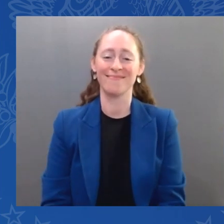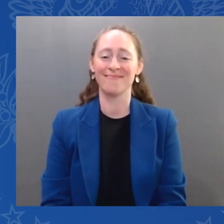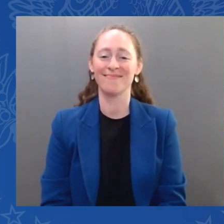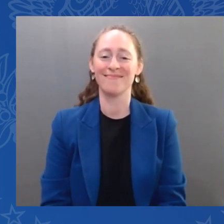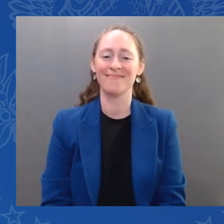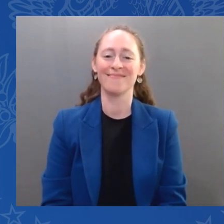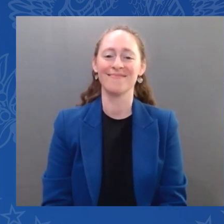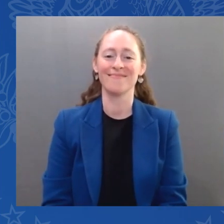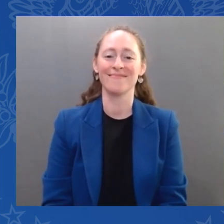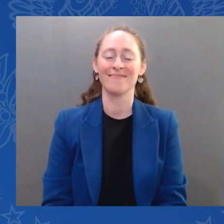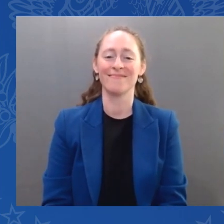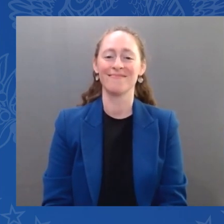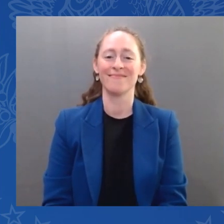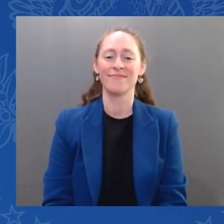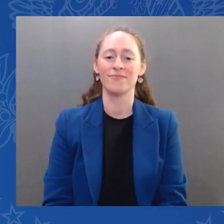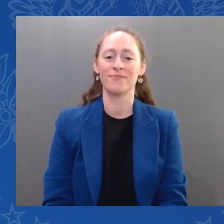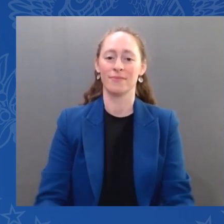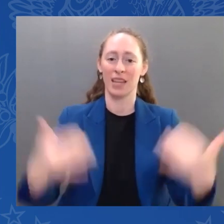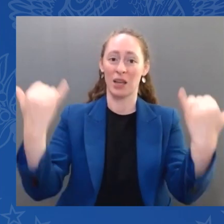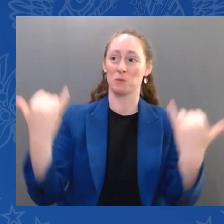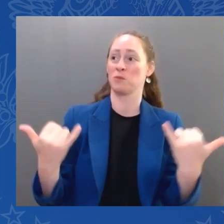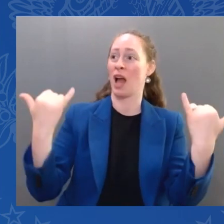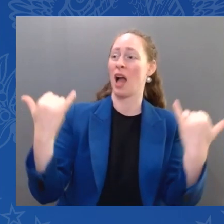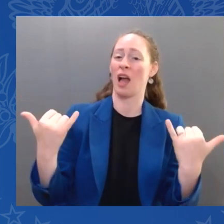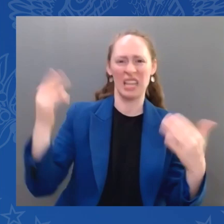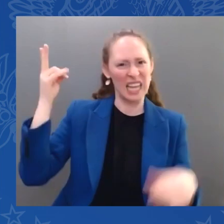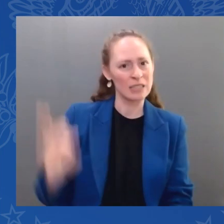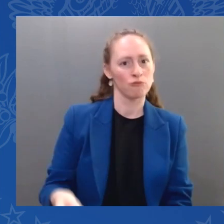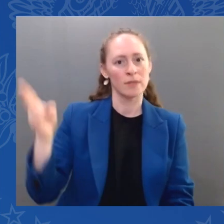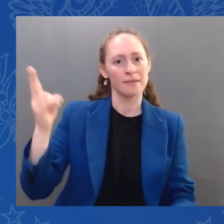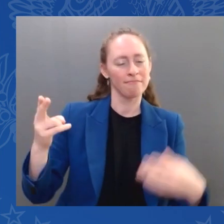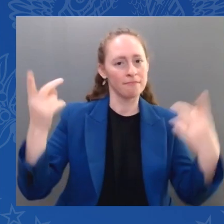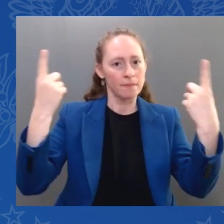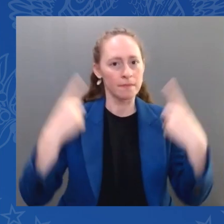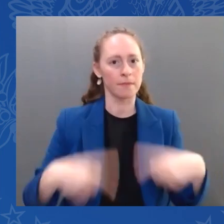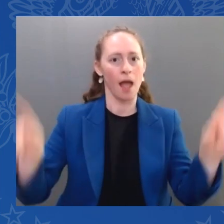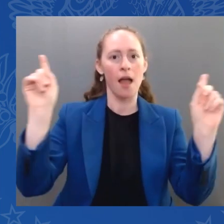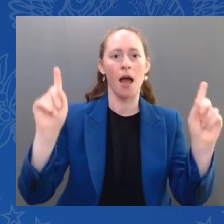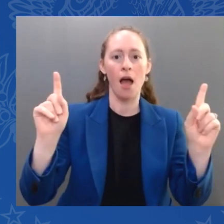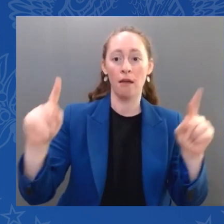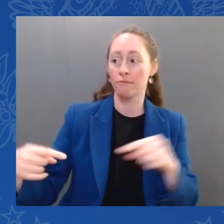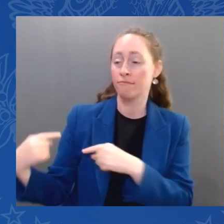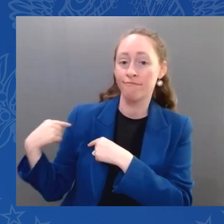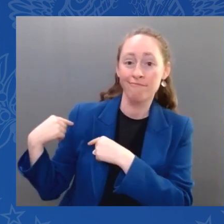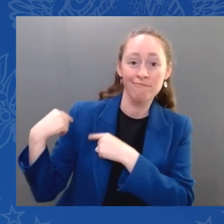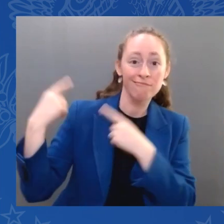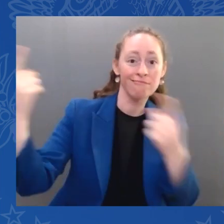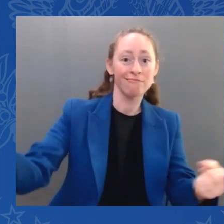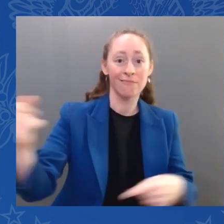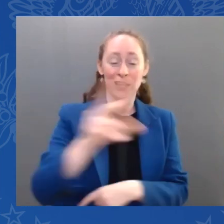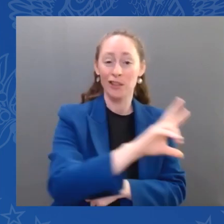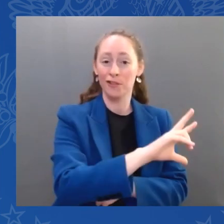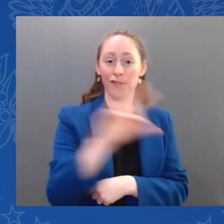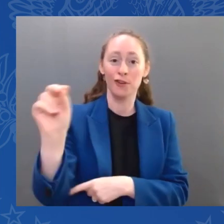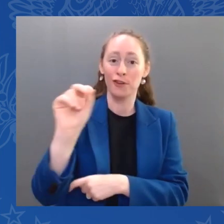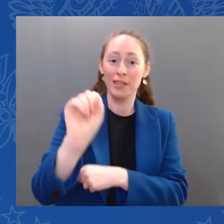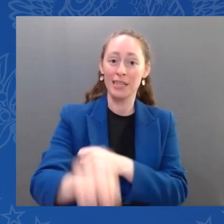For 30 years, our nation has failed to pass meaningful gun violence legislation.